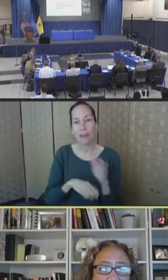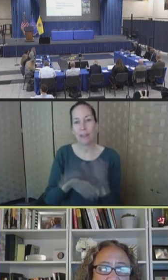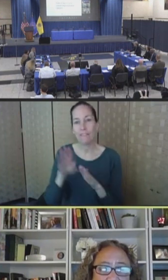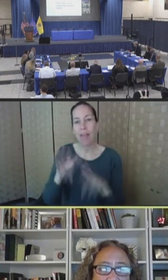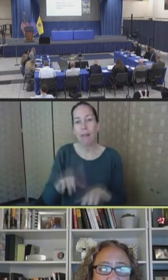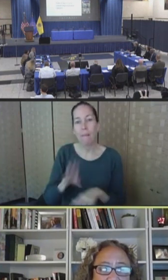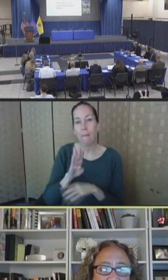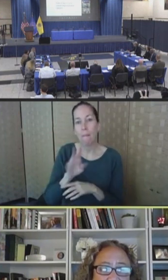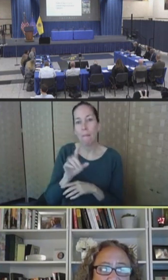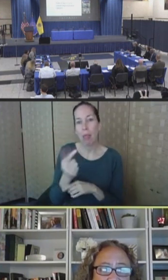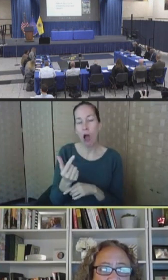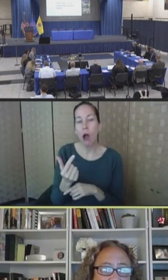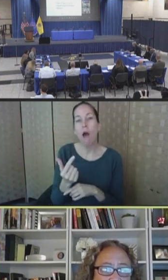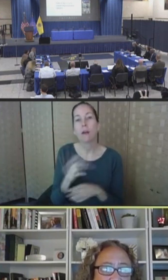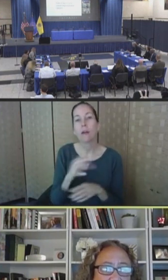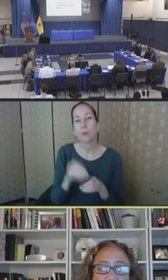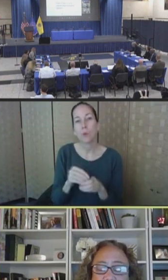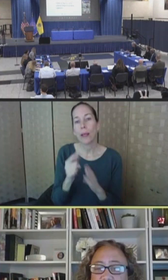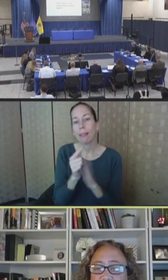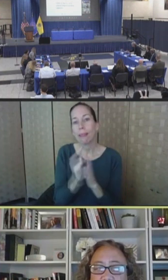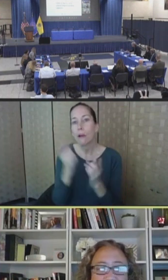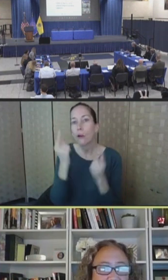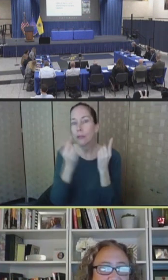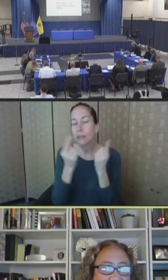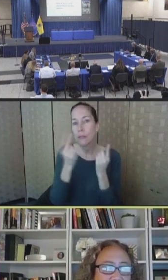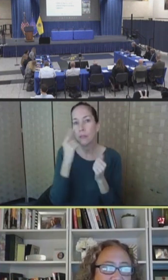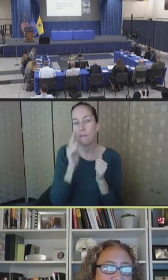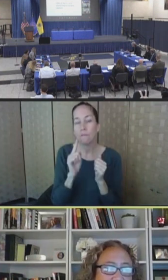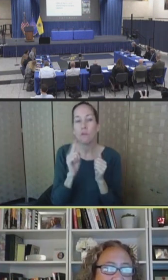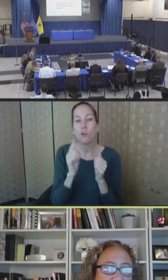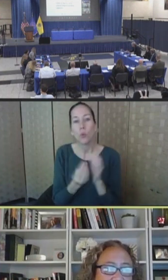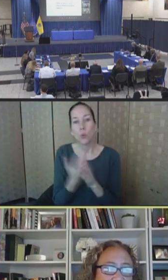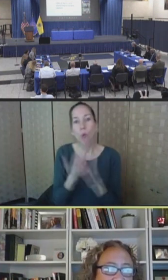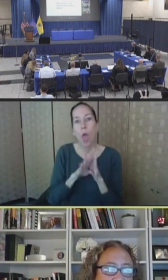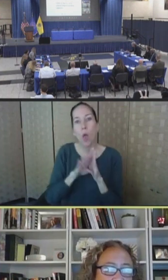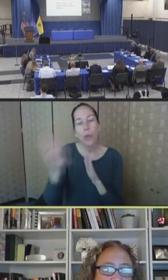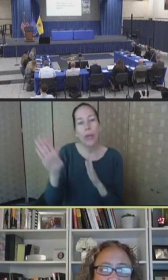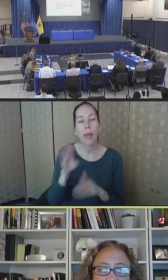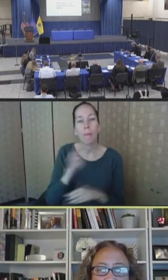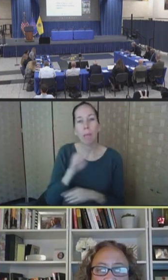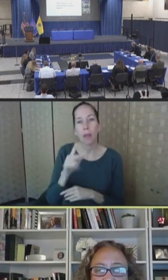legal considerations for scaling monkeypox vaccination efforts, and have also participated